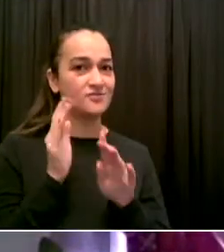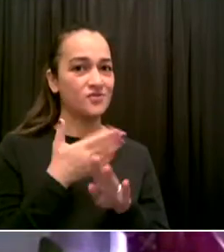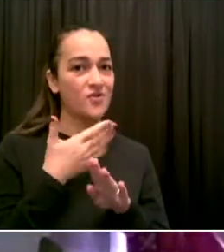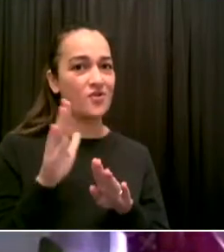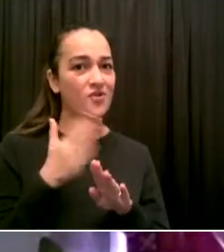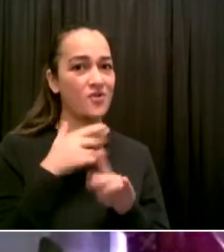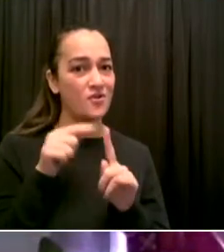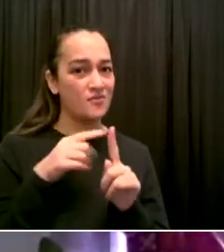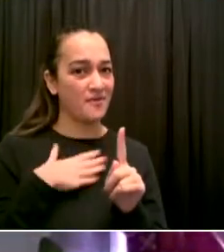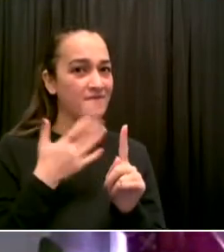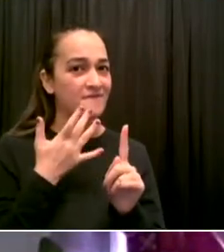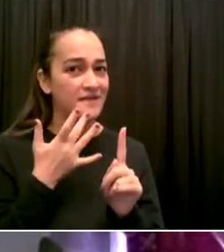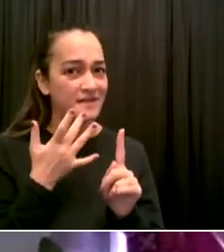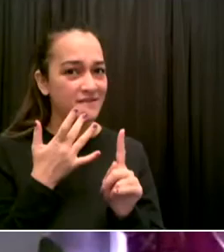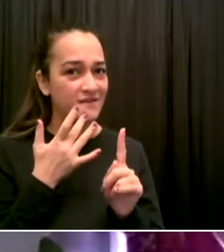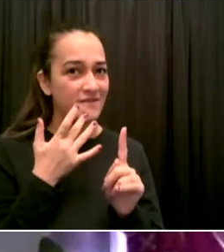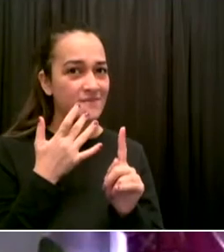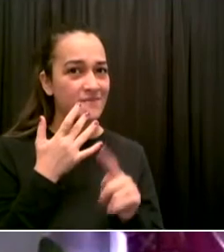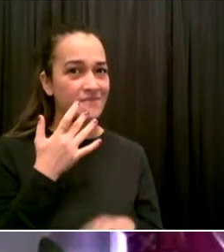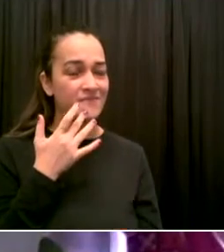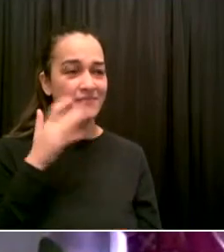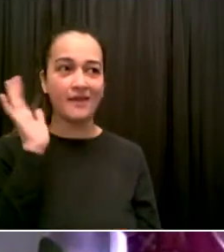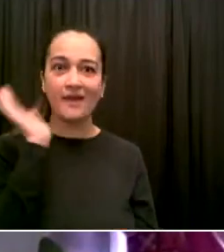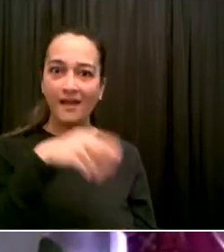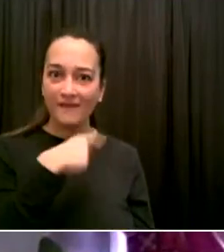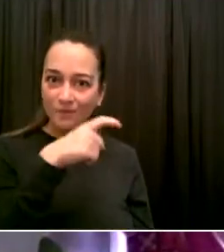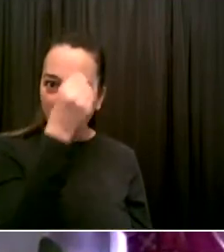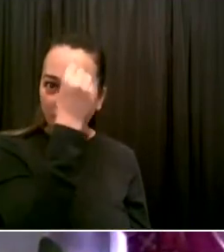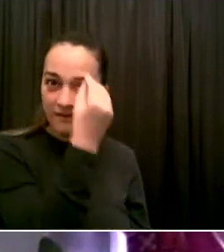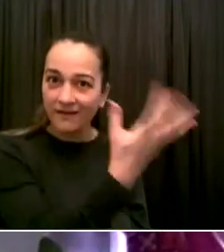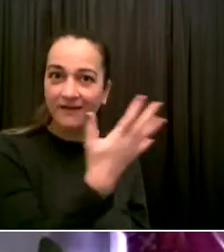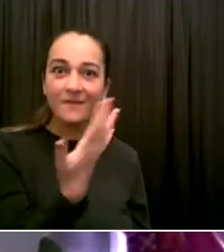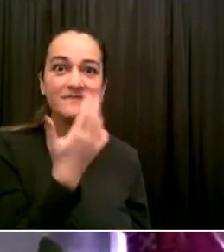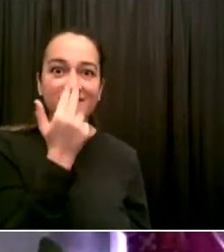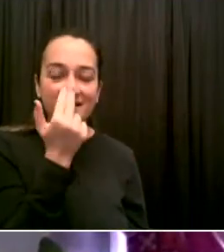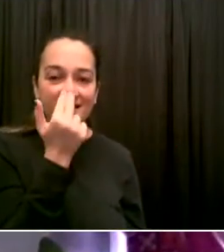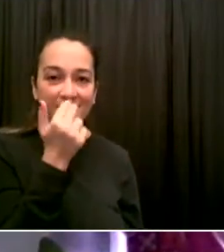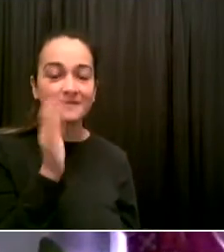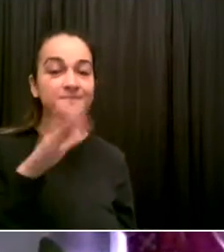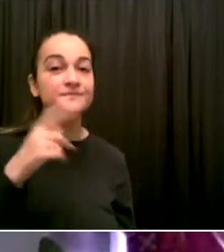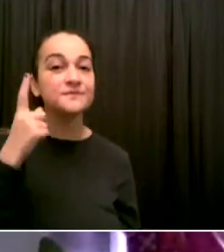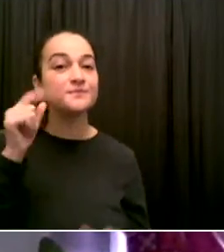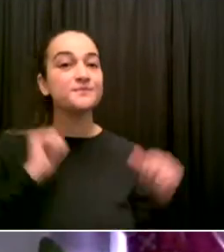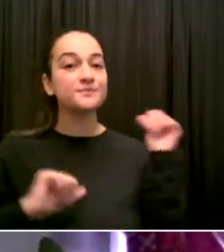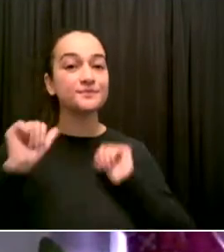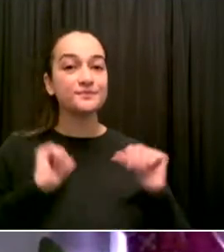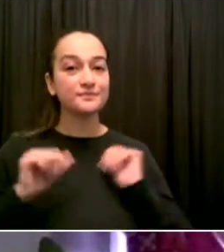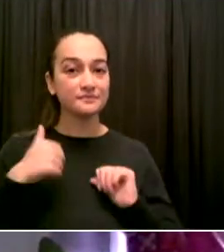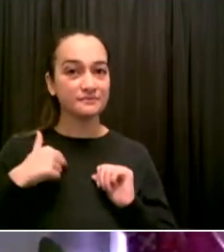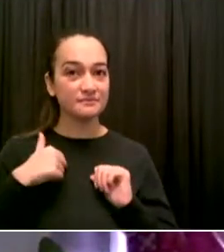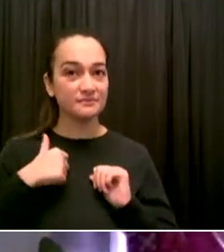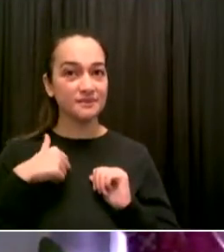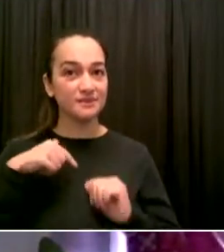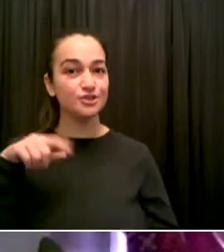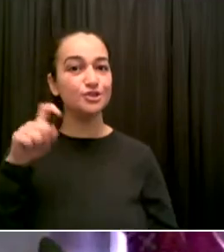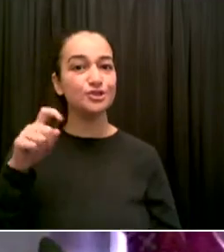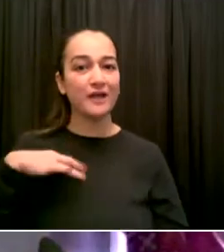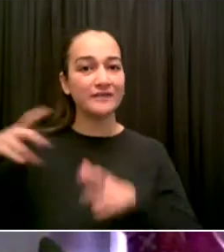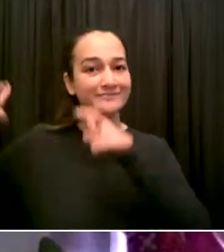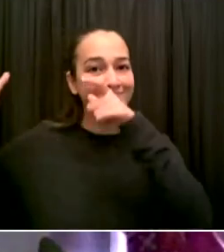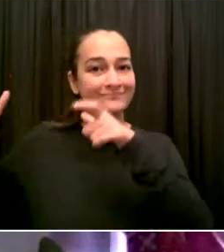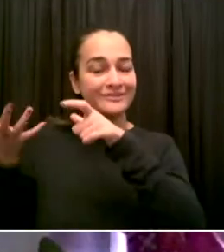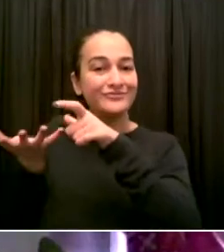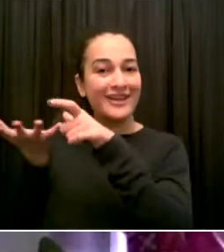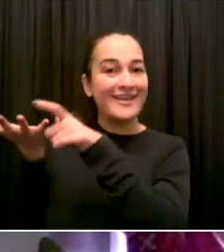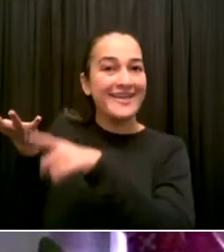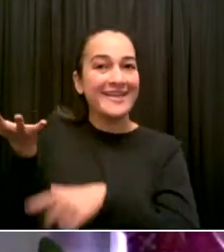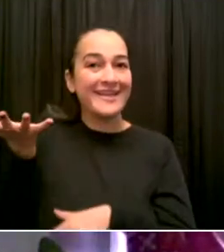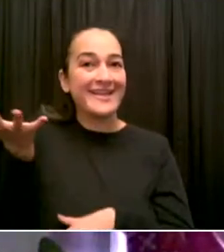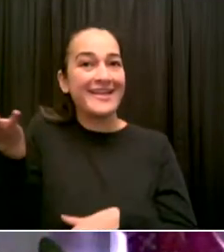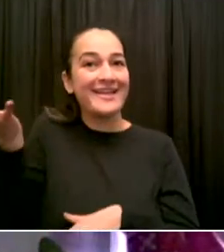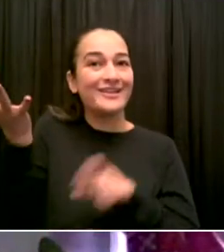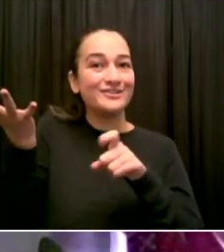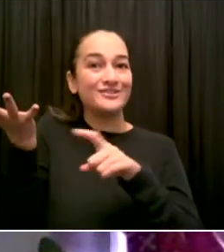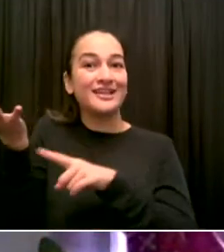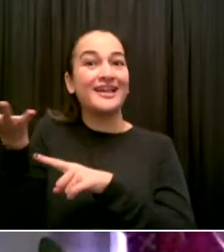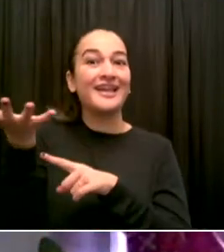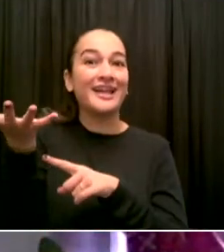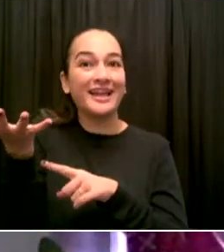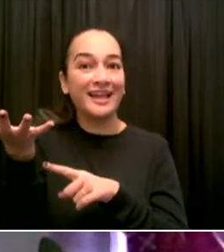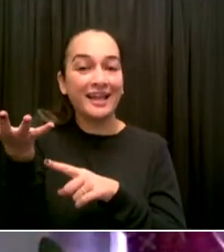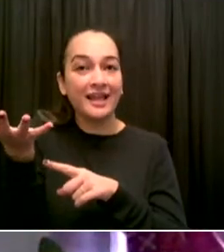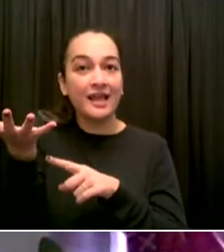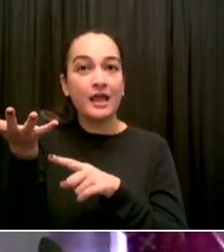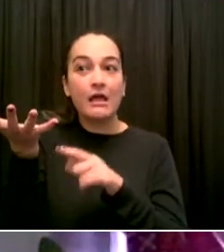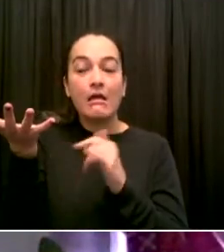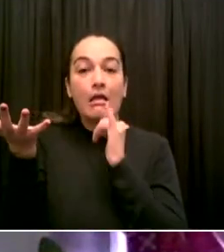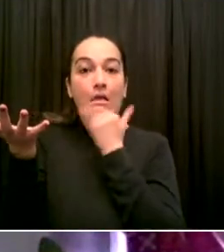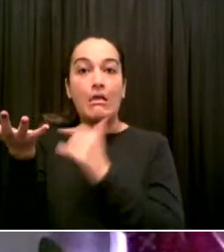SORT OF LATER IN THE SHOW.